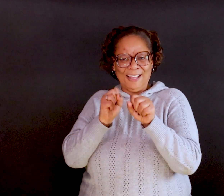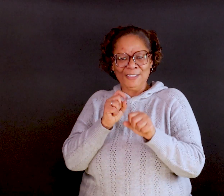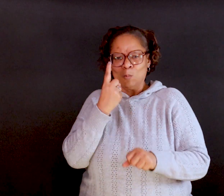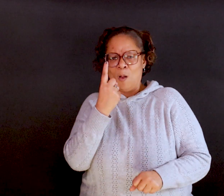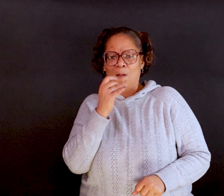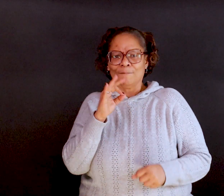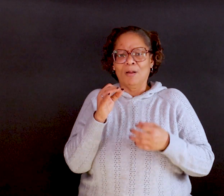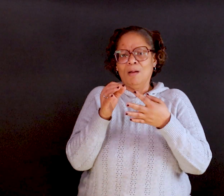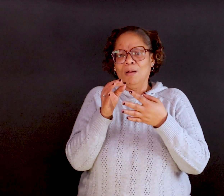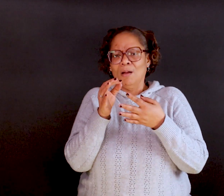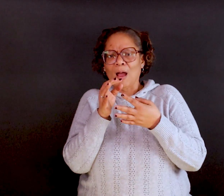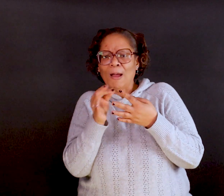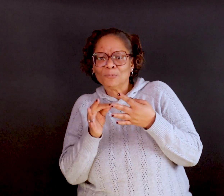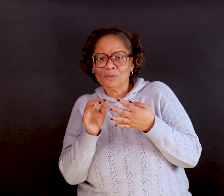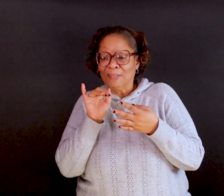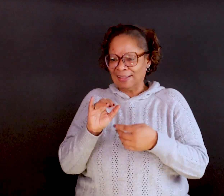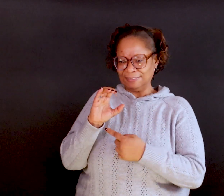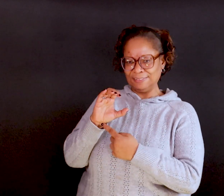The V-safe is one of several systems